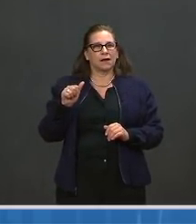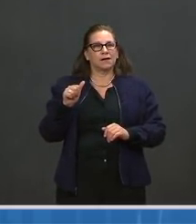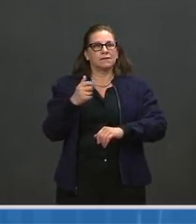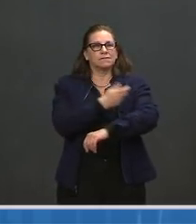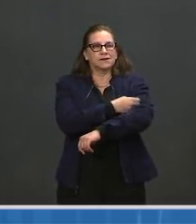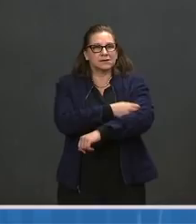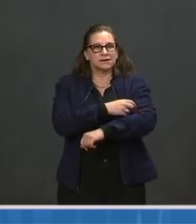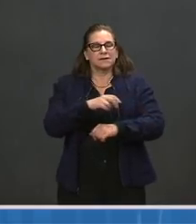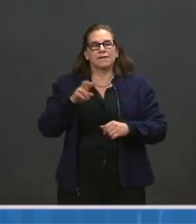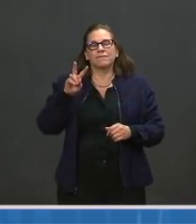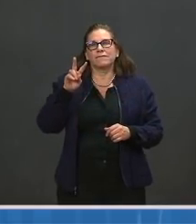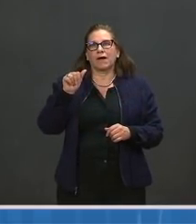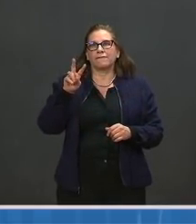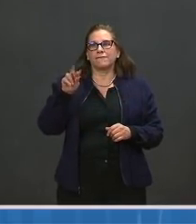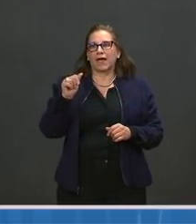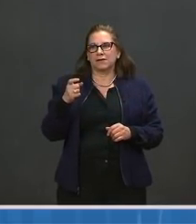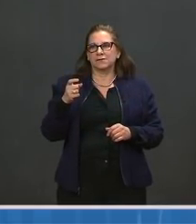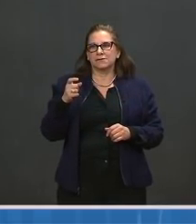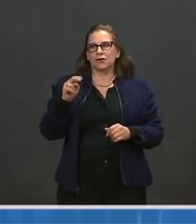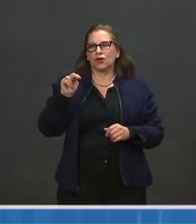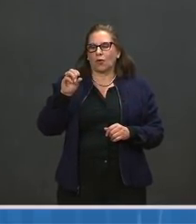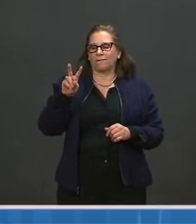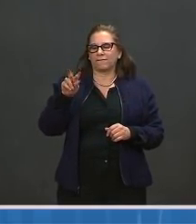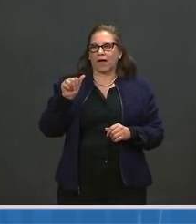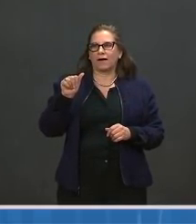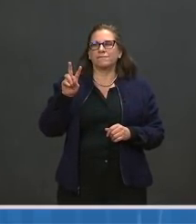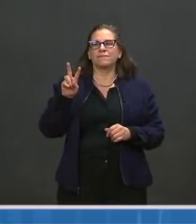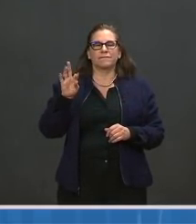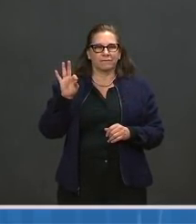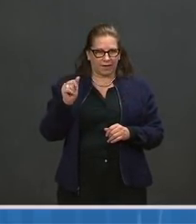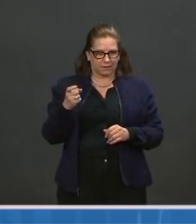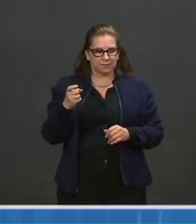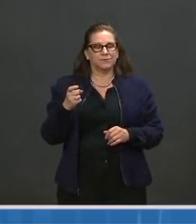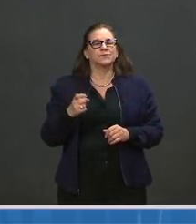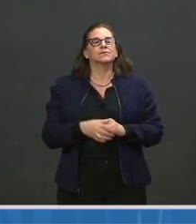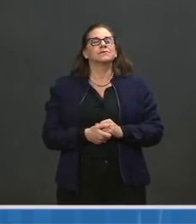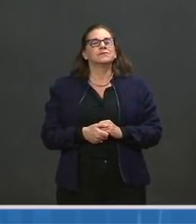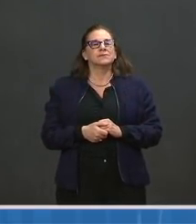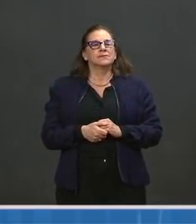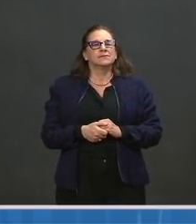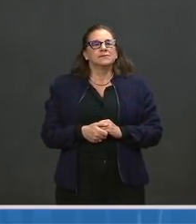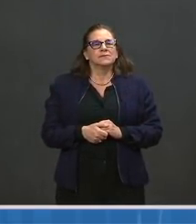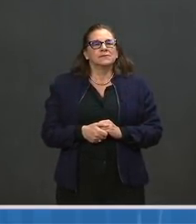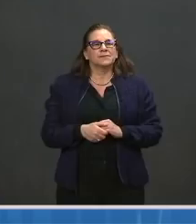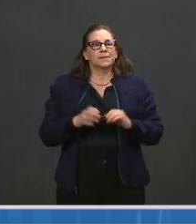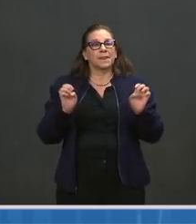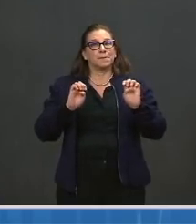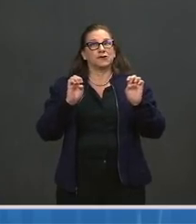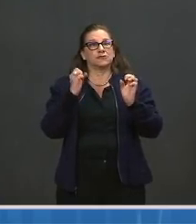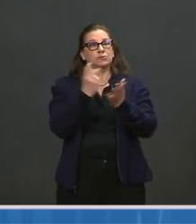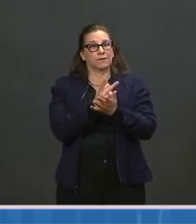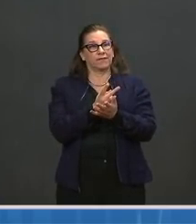I'm just wondering how you're thinking about that in terms of supplies -- the challenge shifting now to what to do with any surplus;